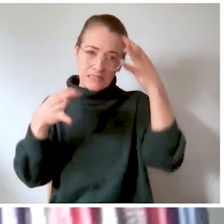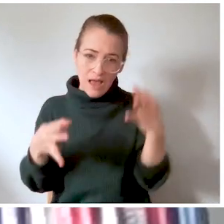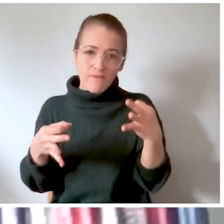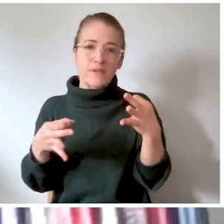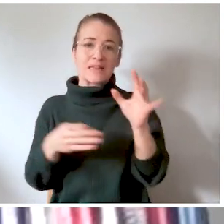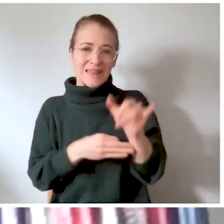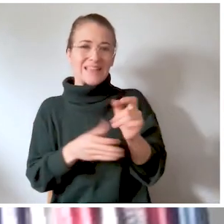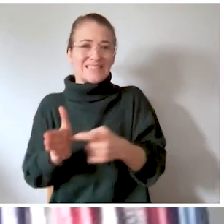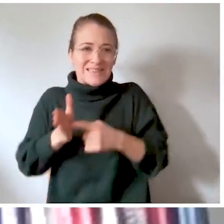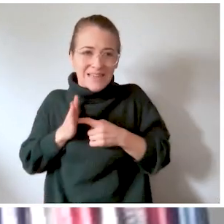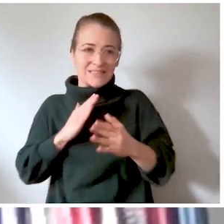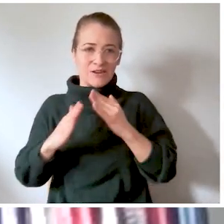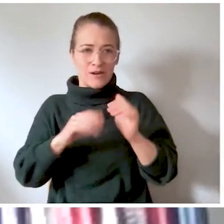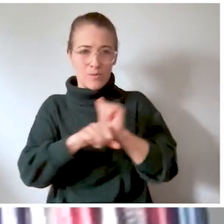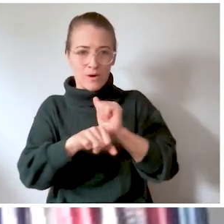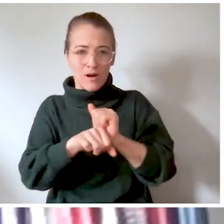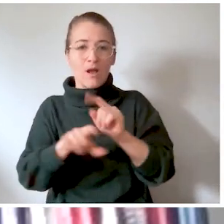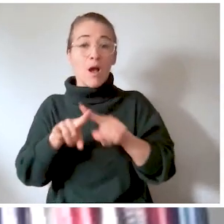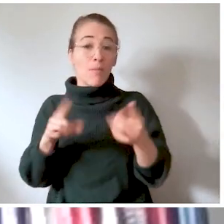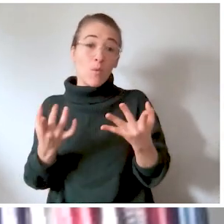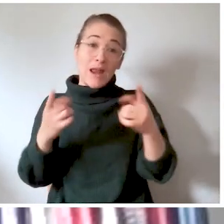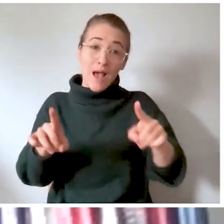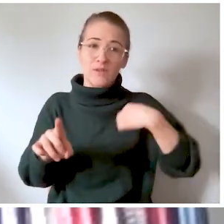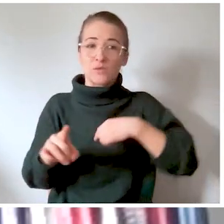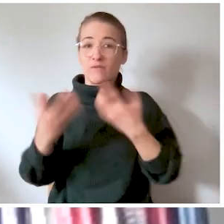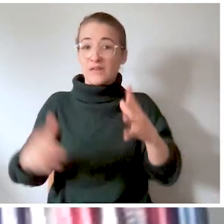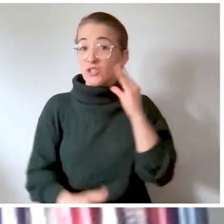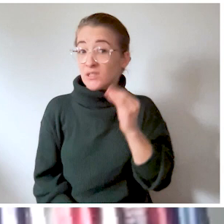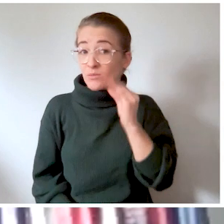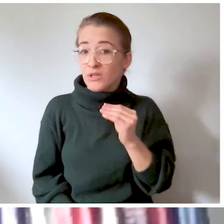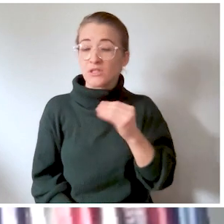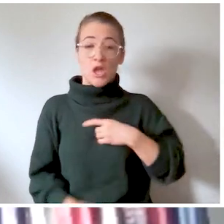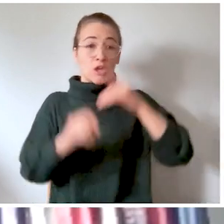but what ends up happening, and we've all experienced this, is that the snow gets pushed from the streets